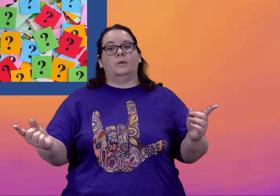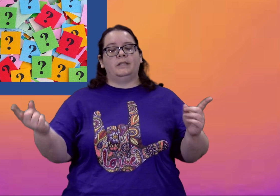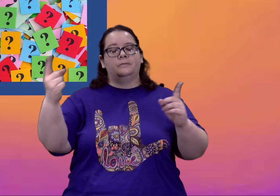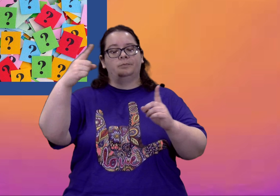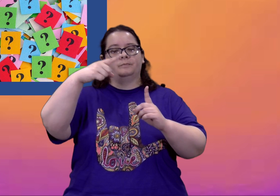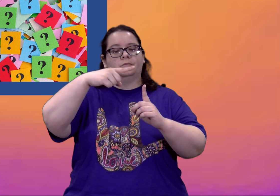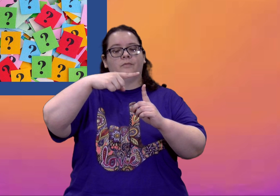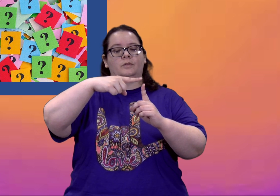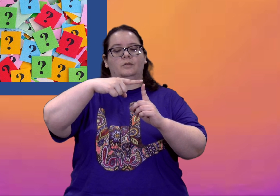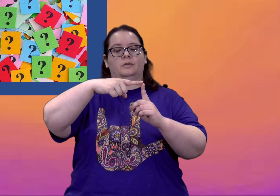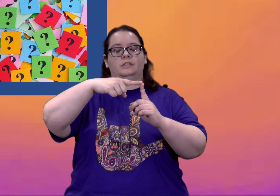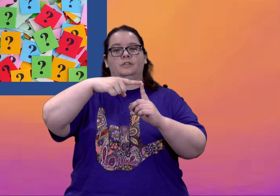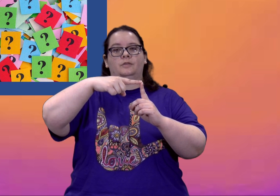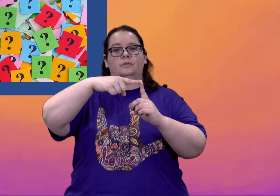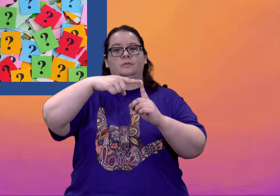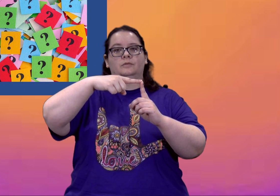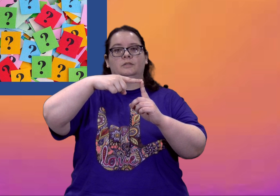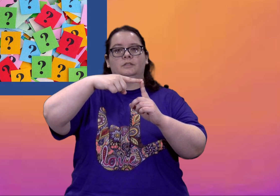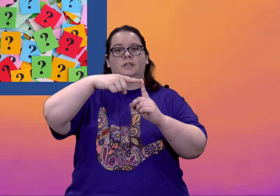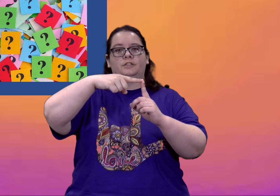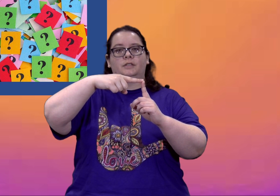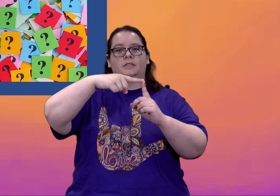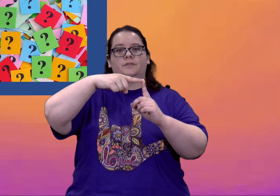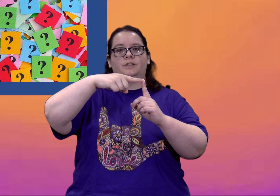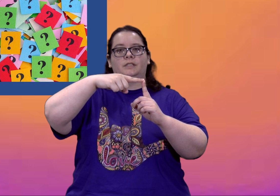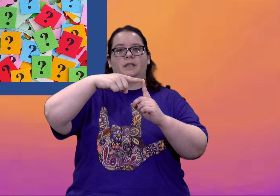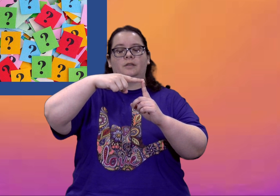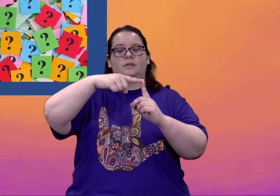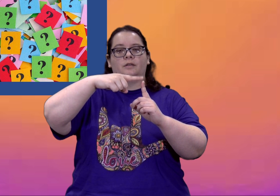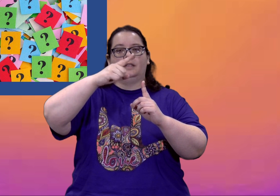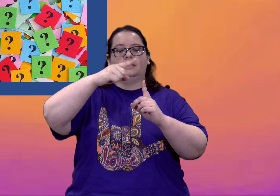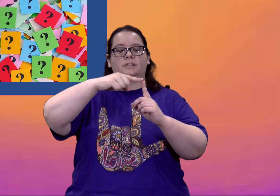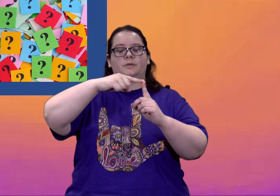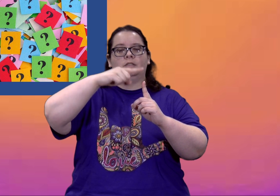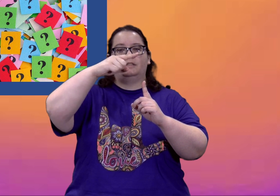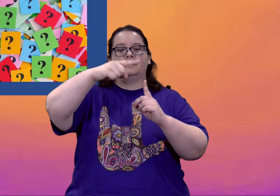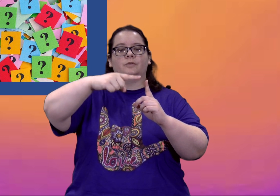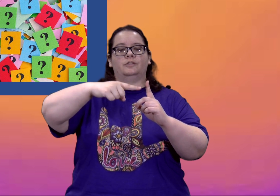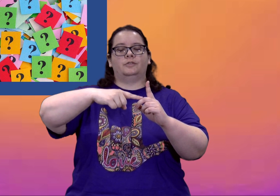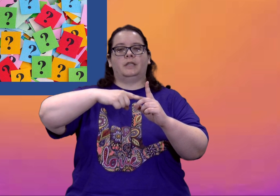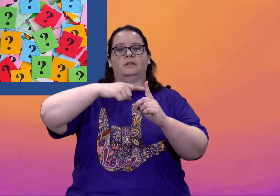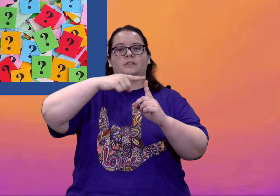When, you're going to touch your index fingers together and then this one is going to make a